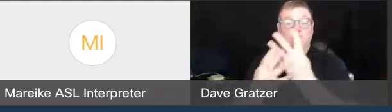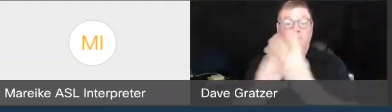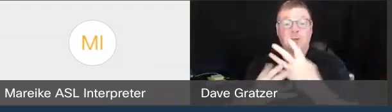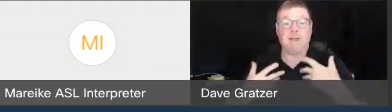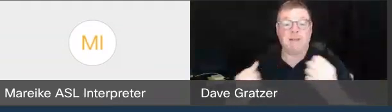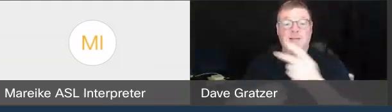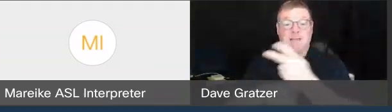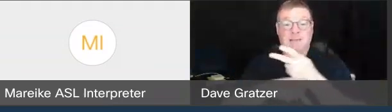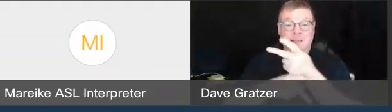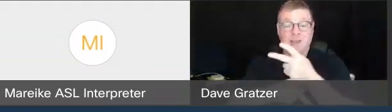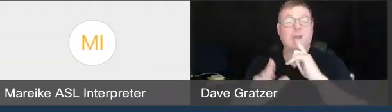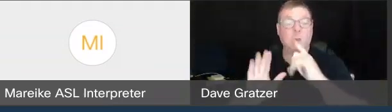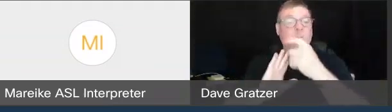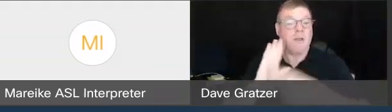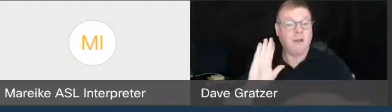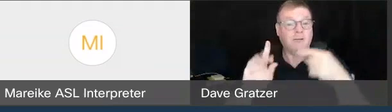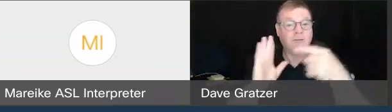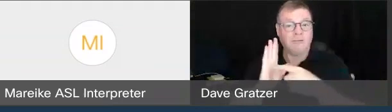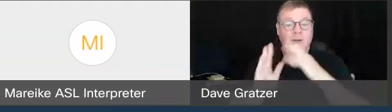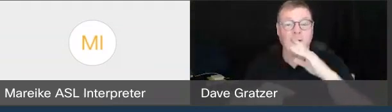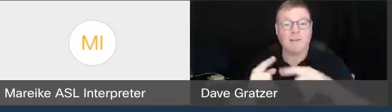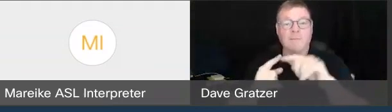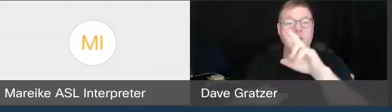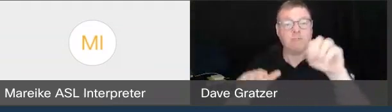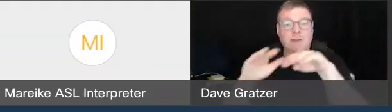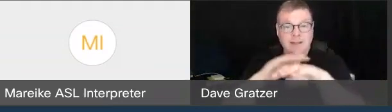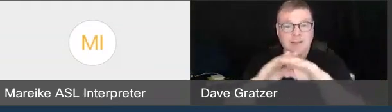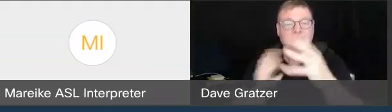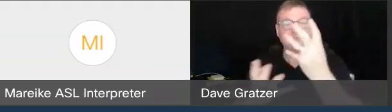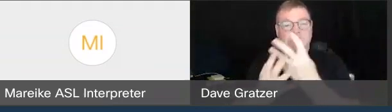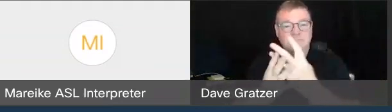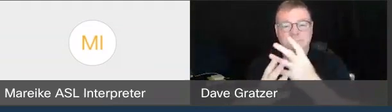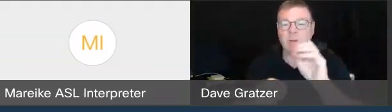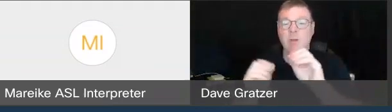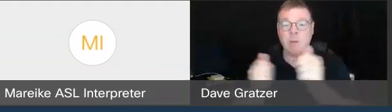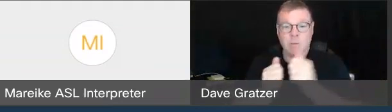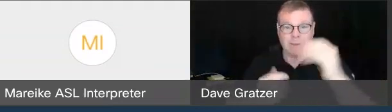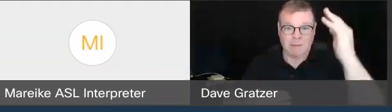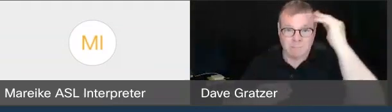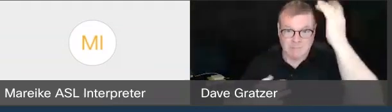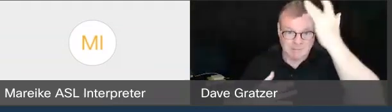there was an article about Reentry or Prison Inmates with Mental Illness, Obstacles, Programs,